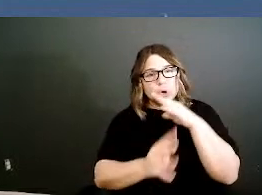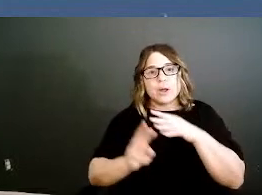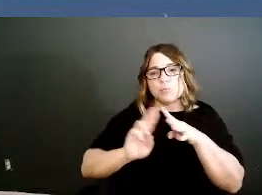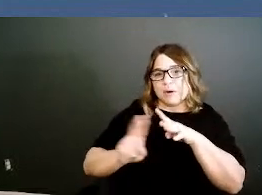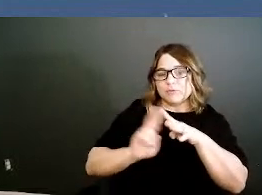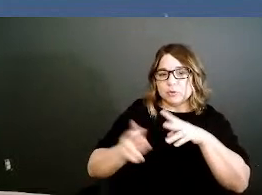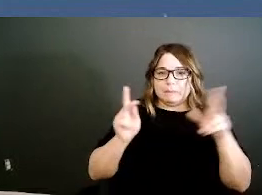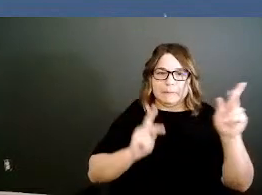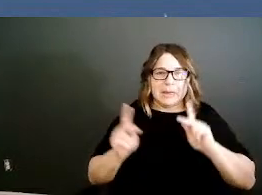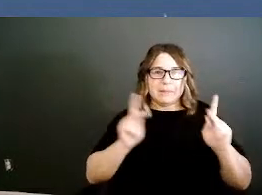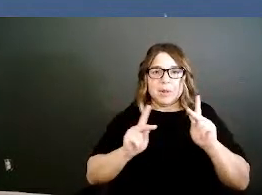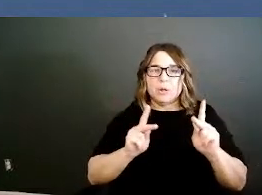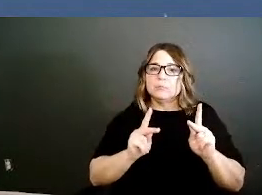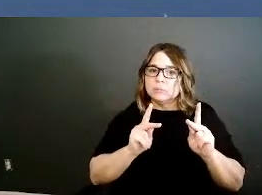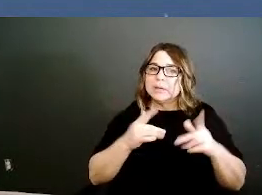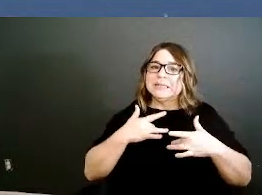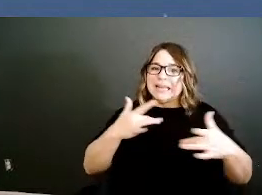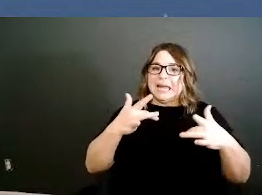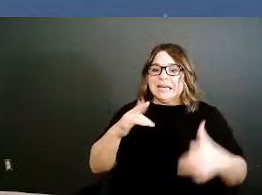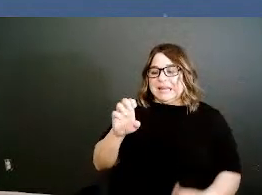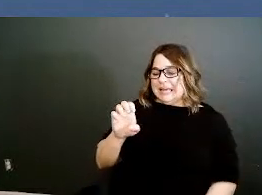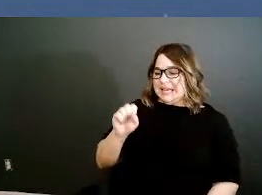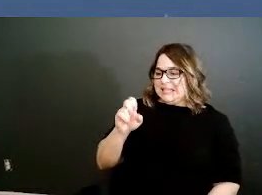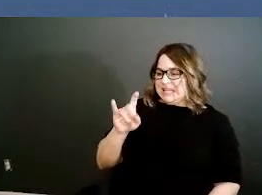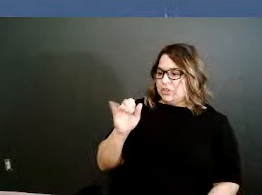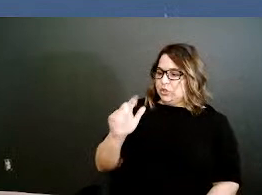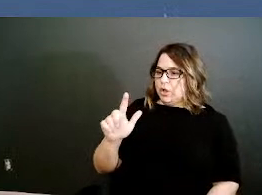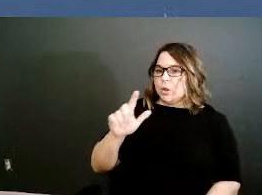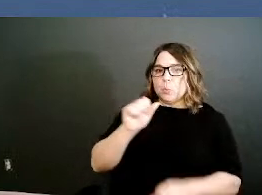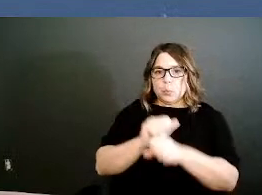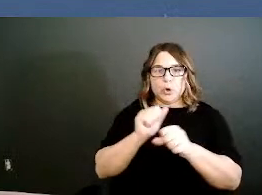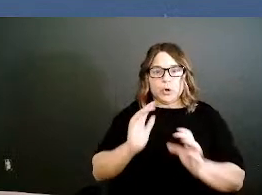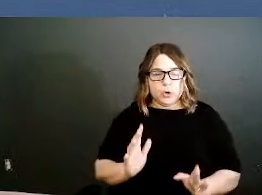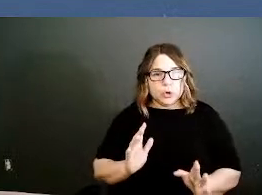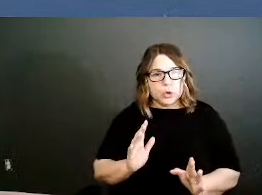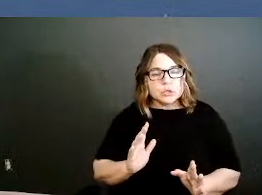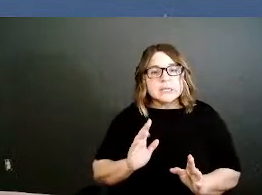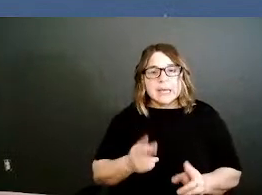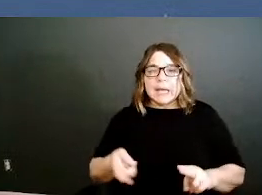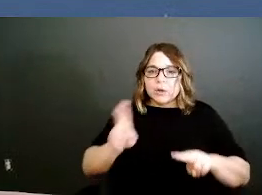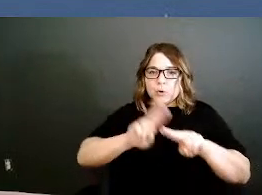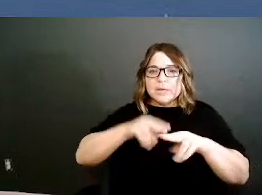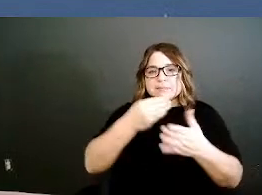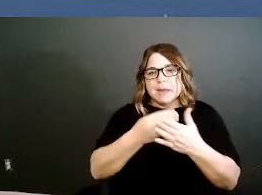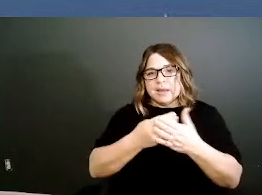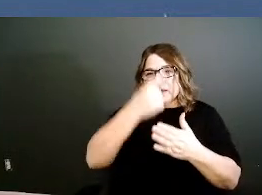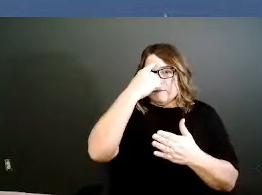WILL MAKE MINNEAPOLIS STRONGER. THANK YOU. ≫ COUNCIL PRESIDENT